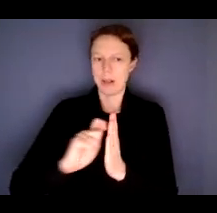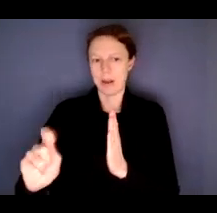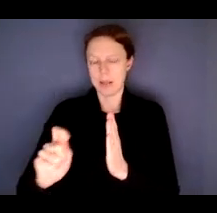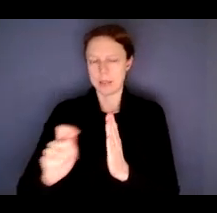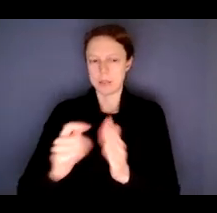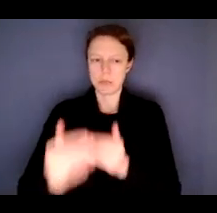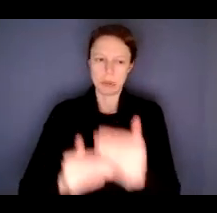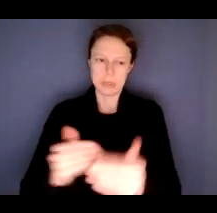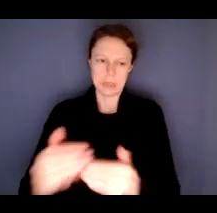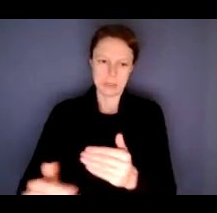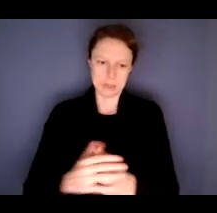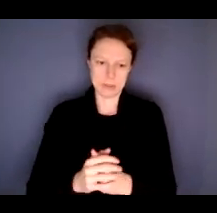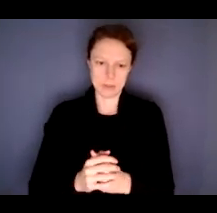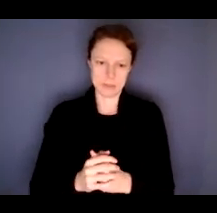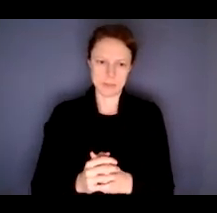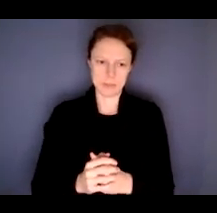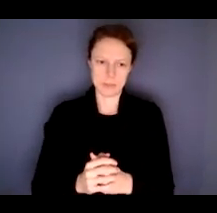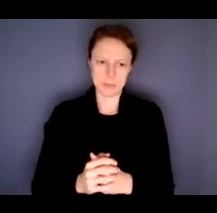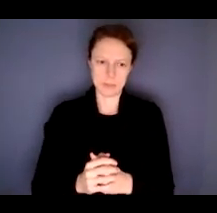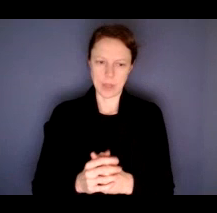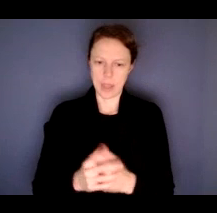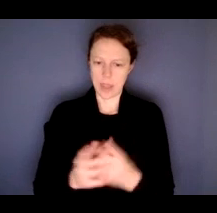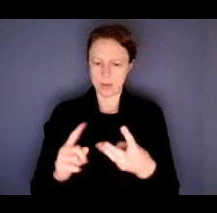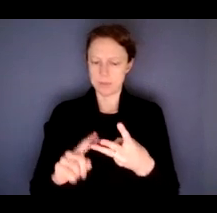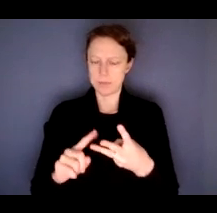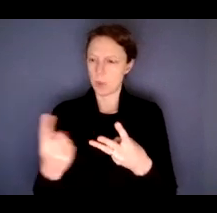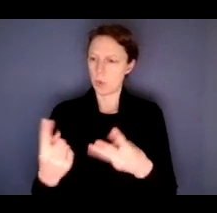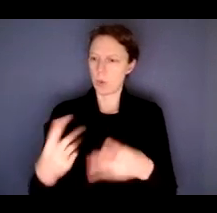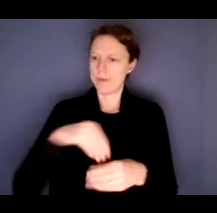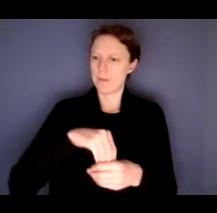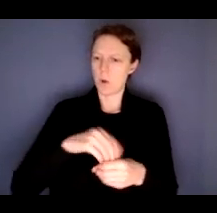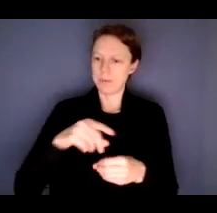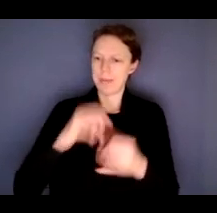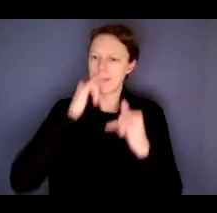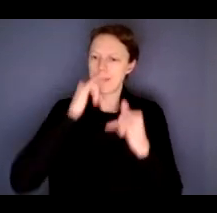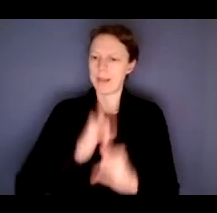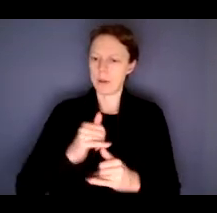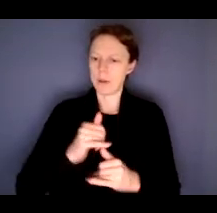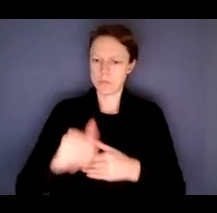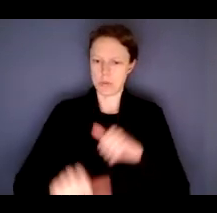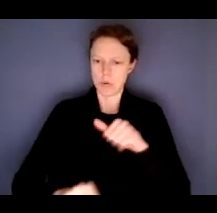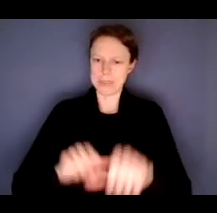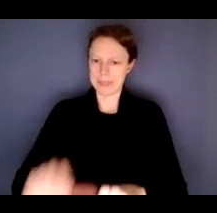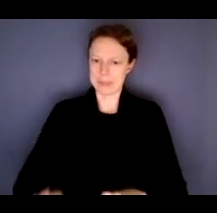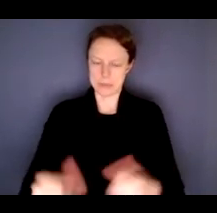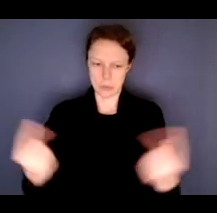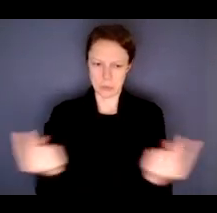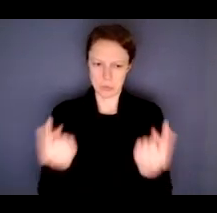So it's really an overview of most of the people that your clients are likely to come into contact